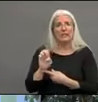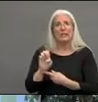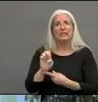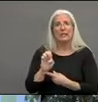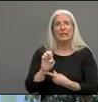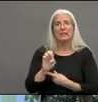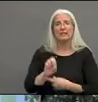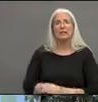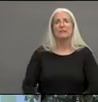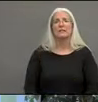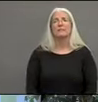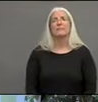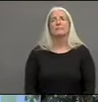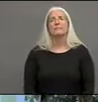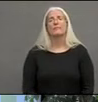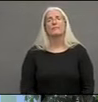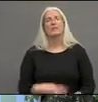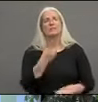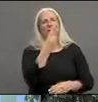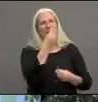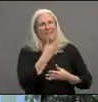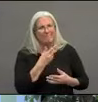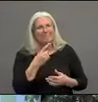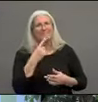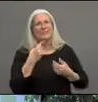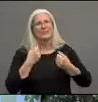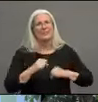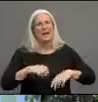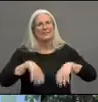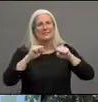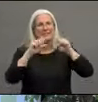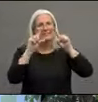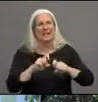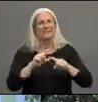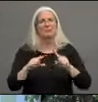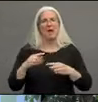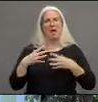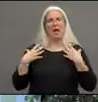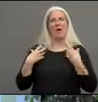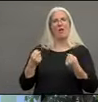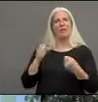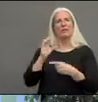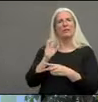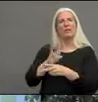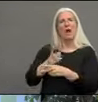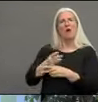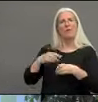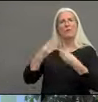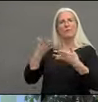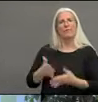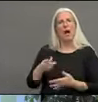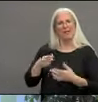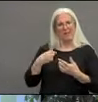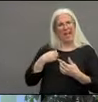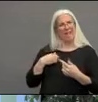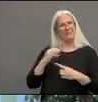provider denied me with insurance so and also my health provider is still pushing